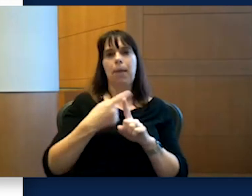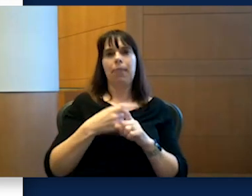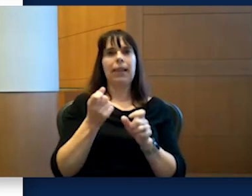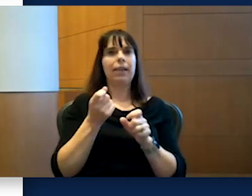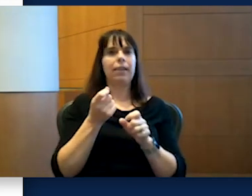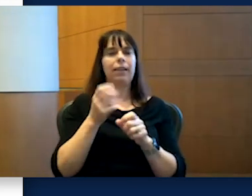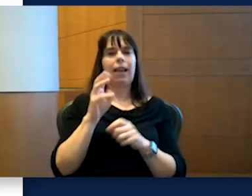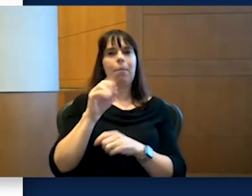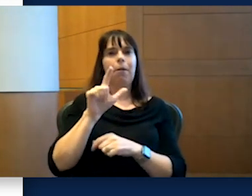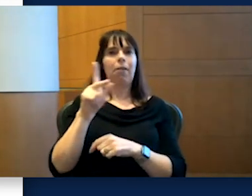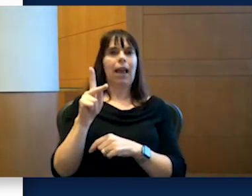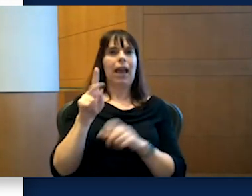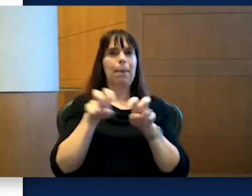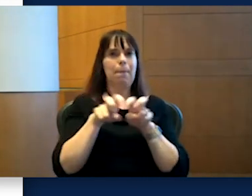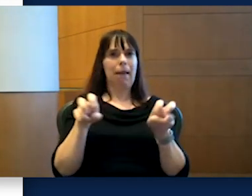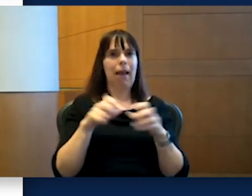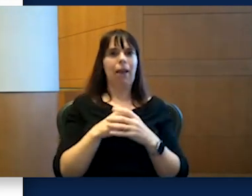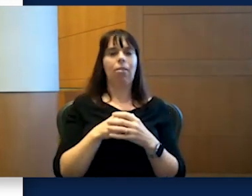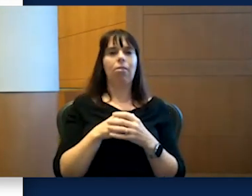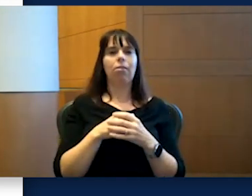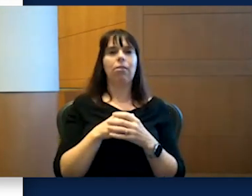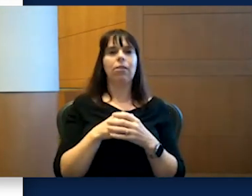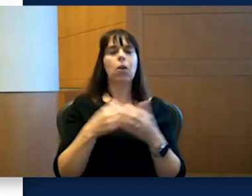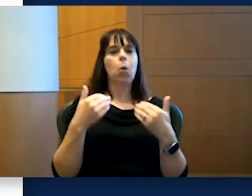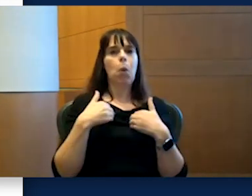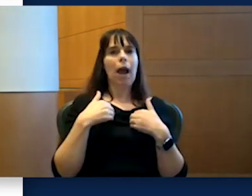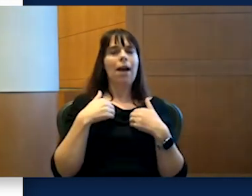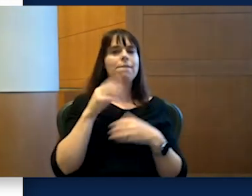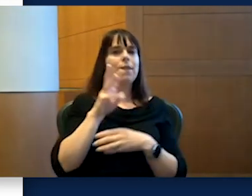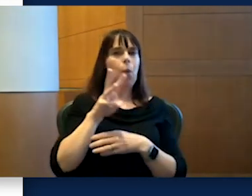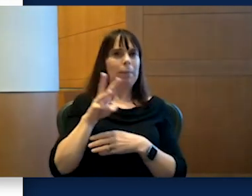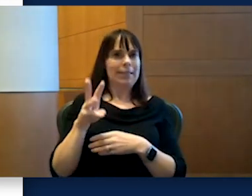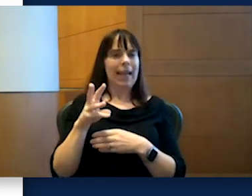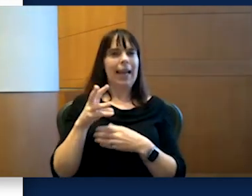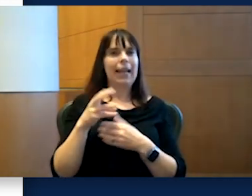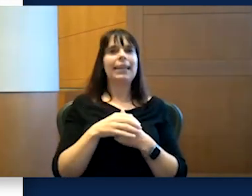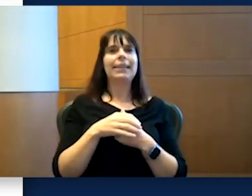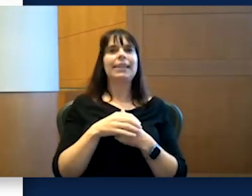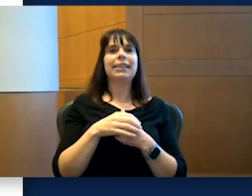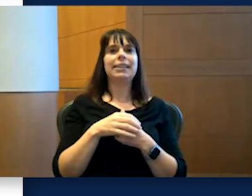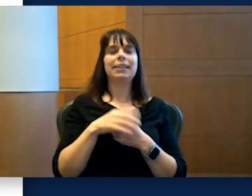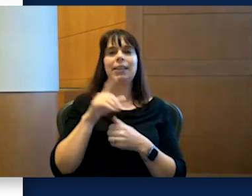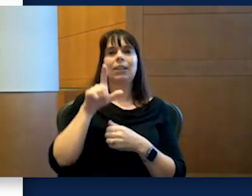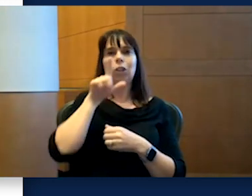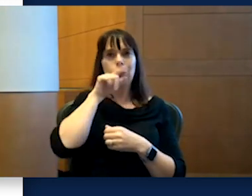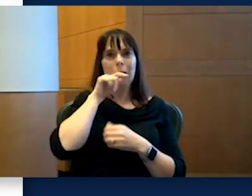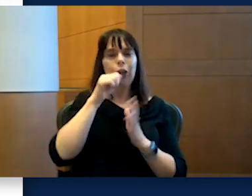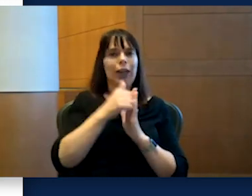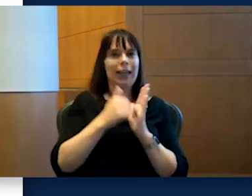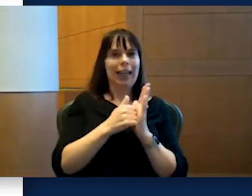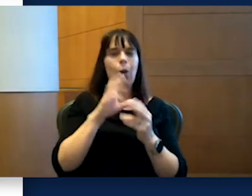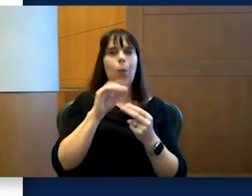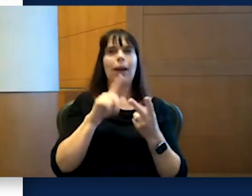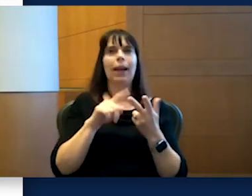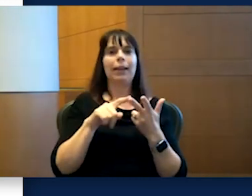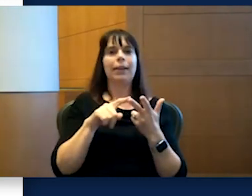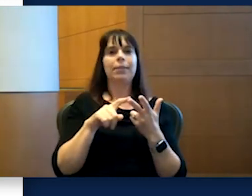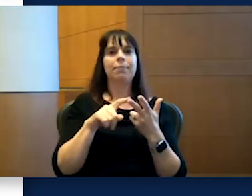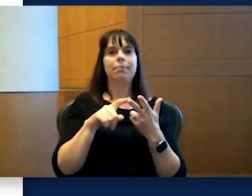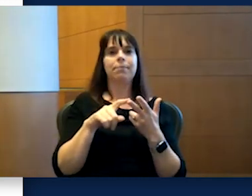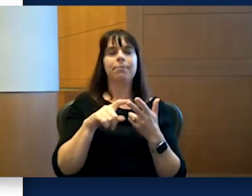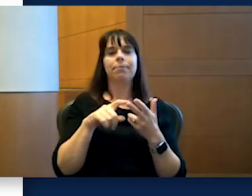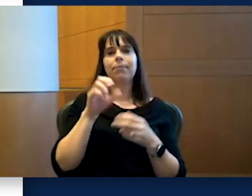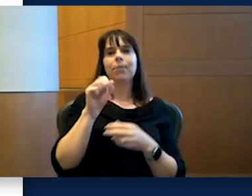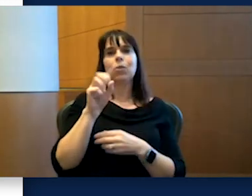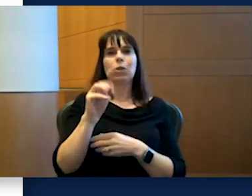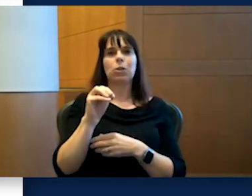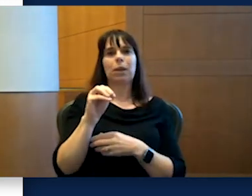We also have a quarterly newsletter that we send out via e-mail.